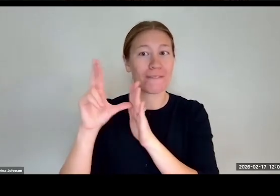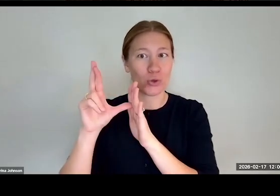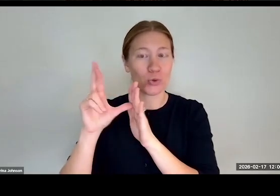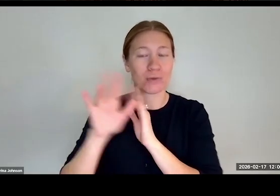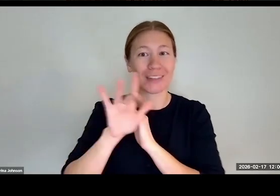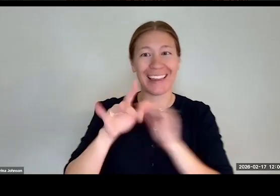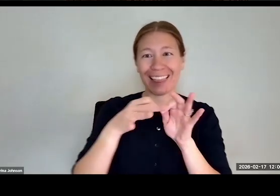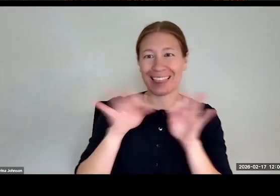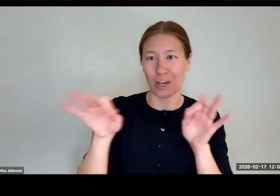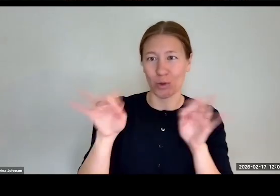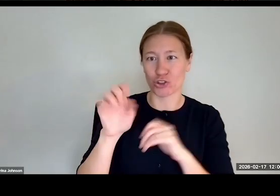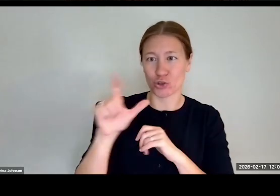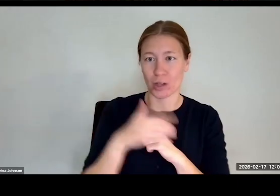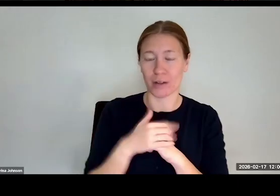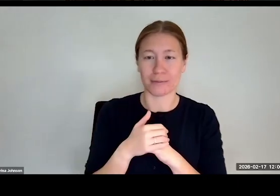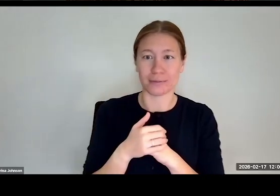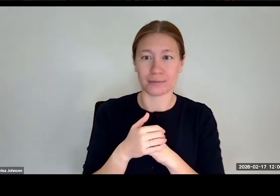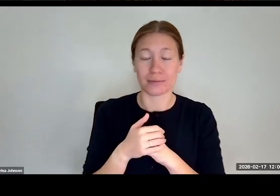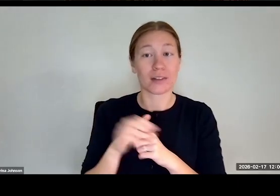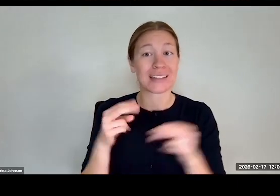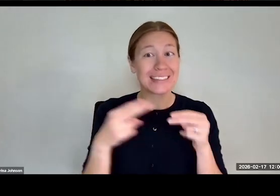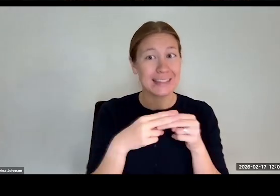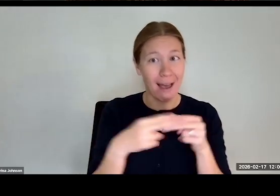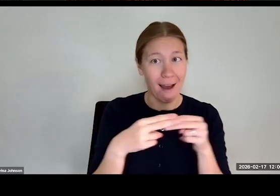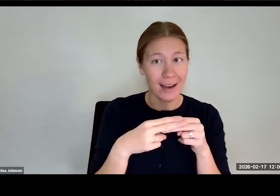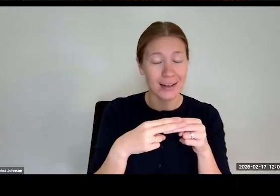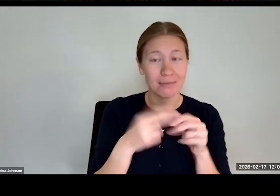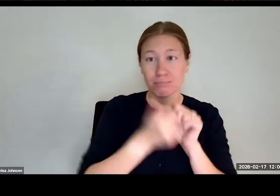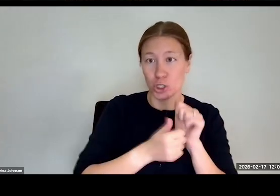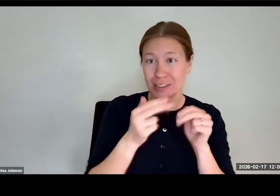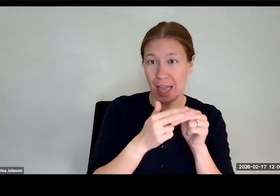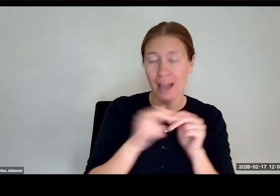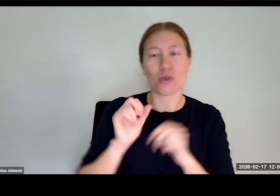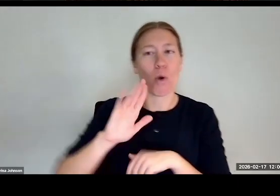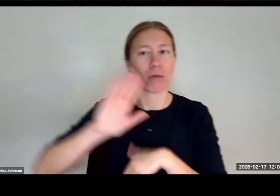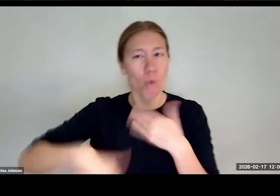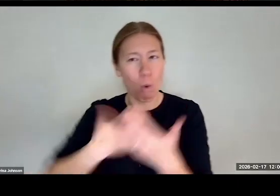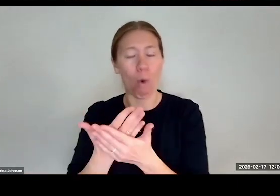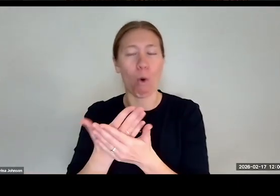And I can either set it by slide or document. I wanna set it for the whole document. I'm gonna scroll down